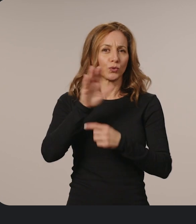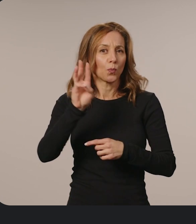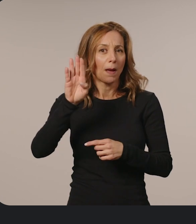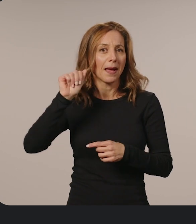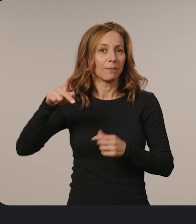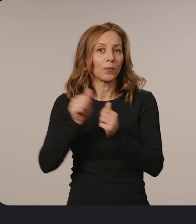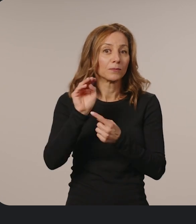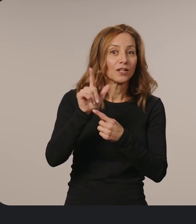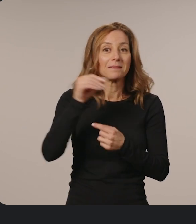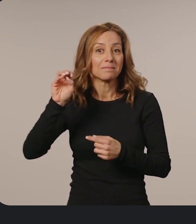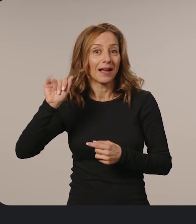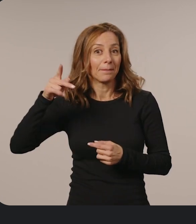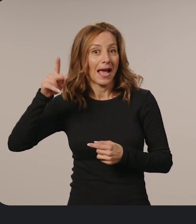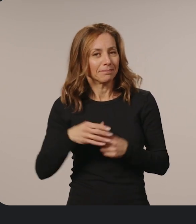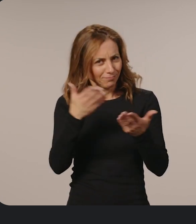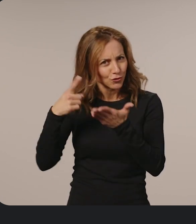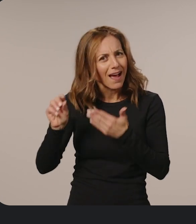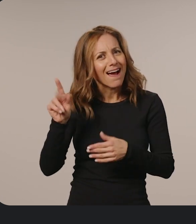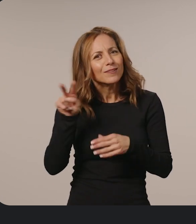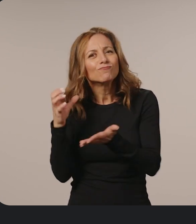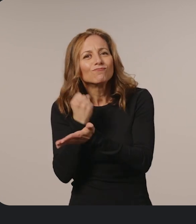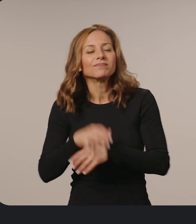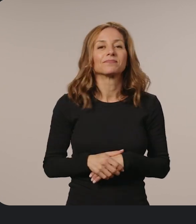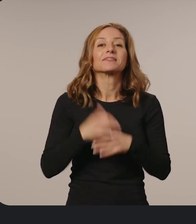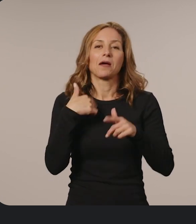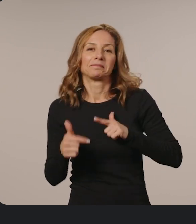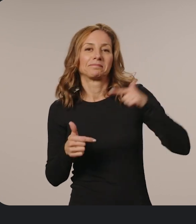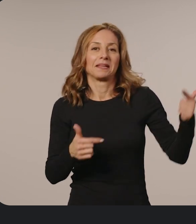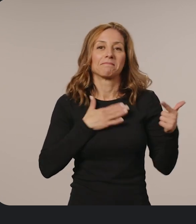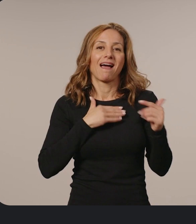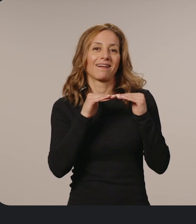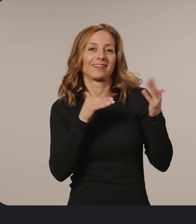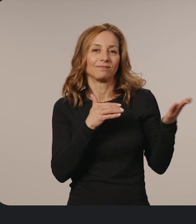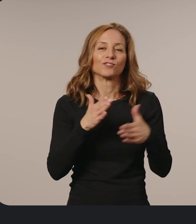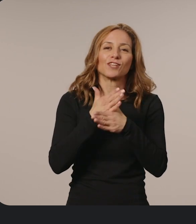with machine learning and MediaPipe. Please check them out. Now I'll turn it over to my colleague